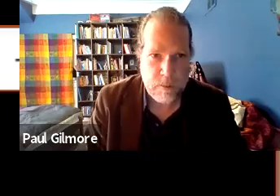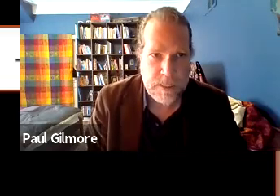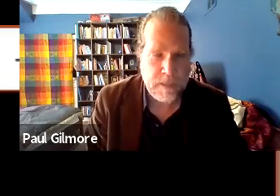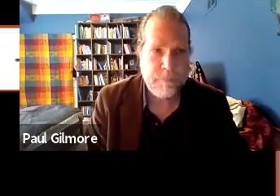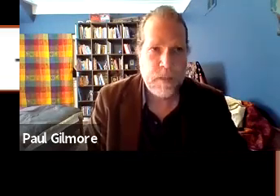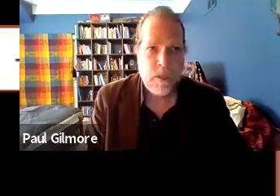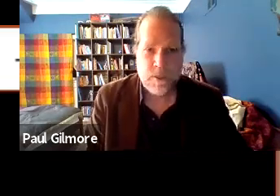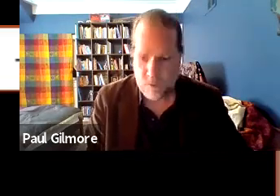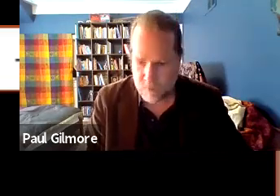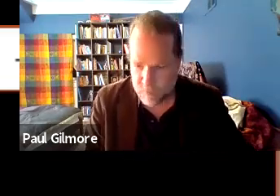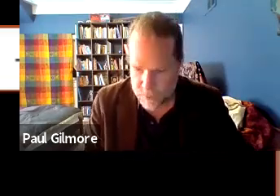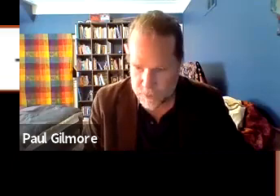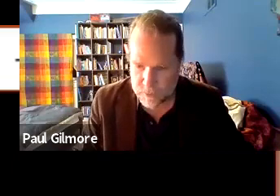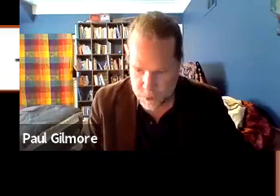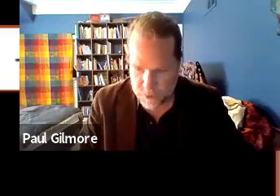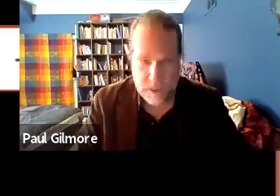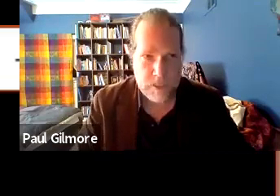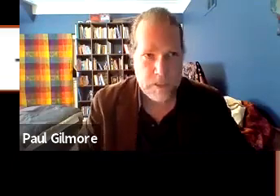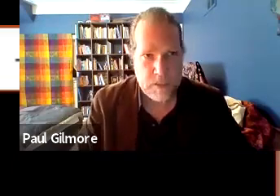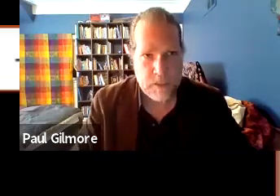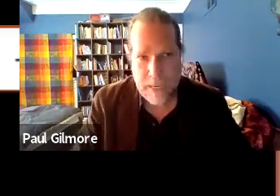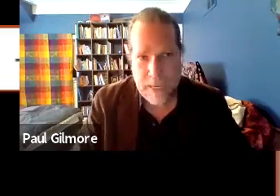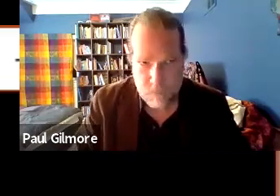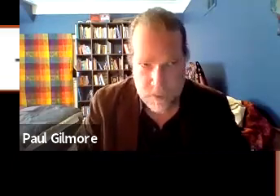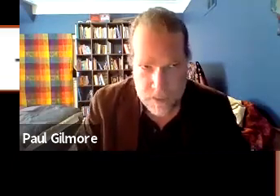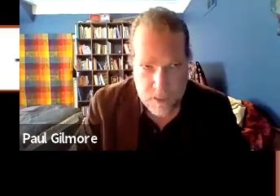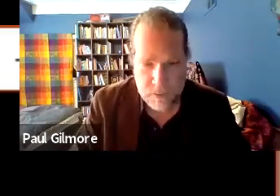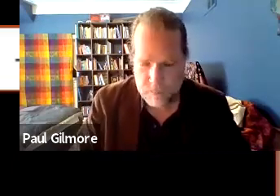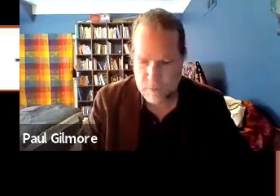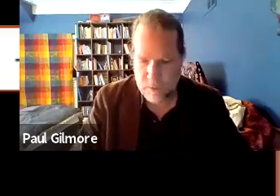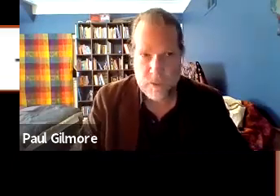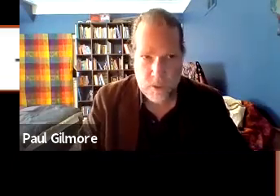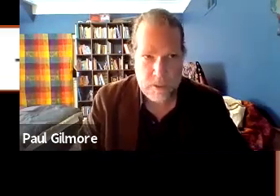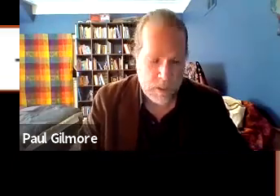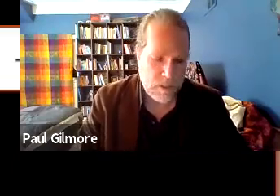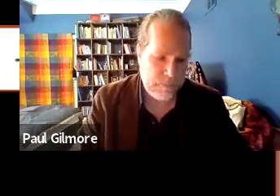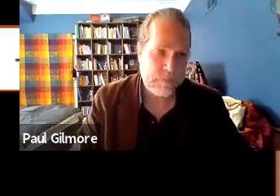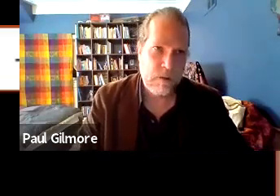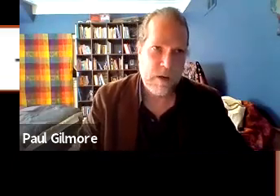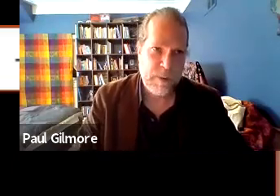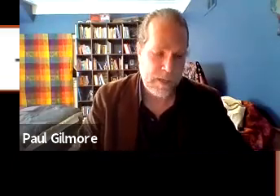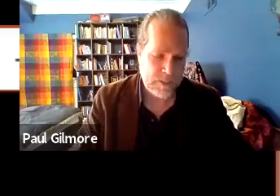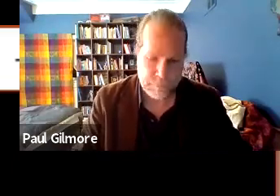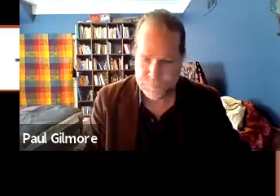where we get to a really dirty, not really secret, but a really dirty part of our past.